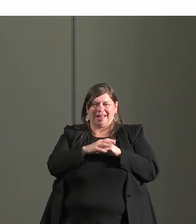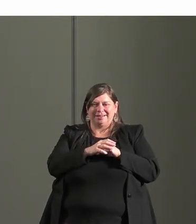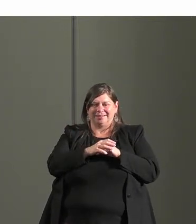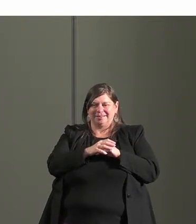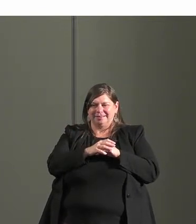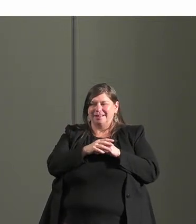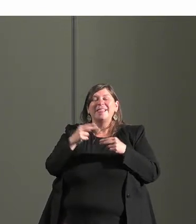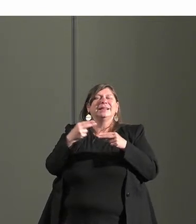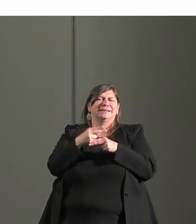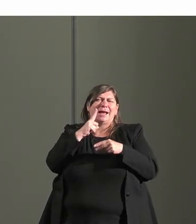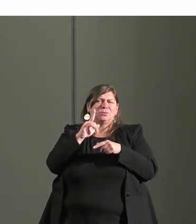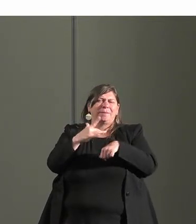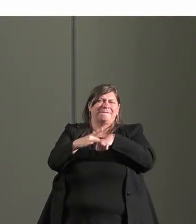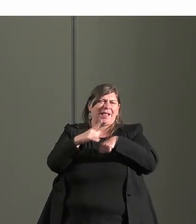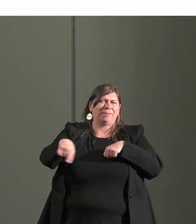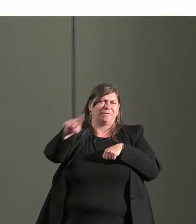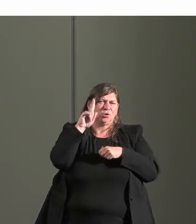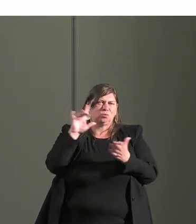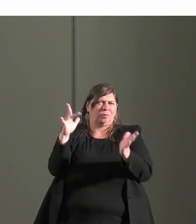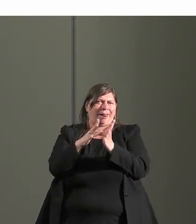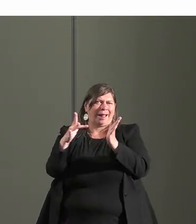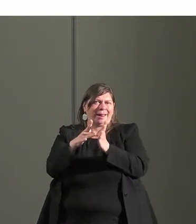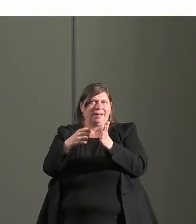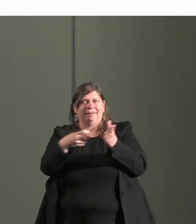And all of this is available to you and the -- you don't need